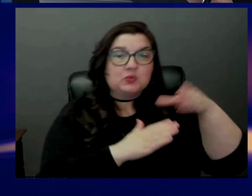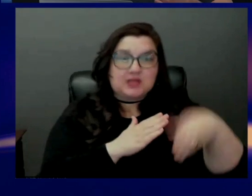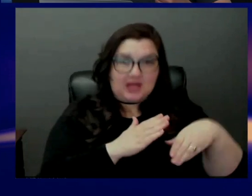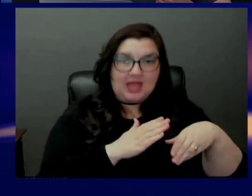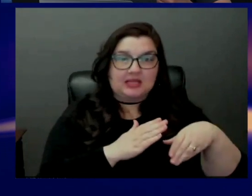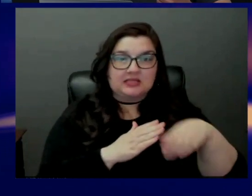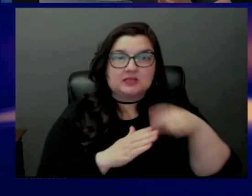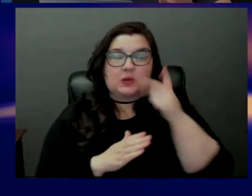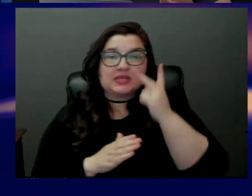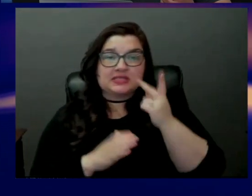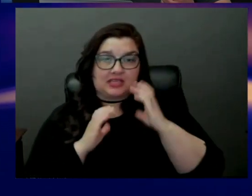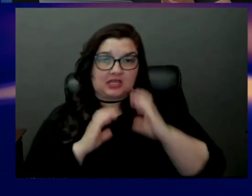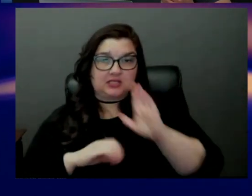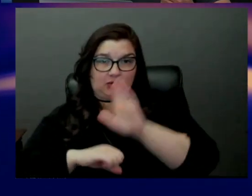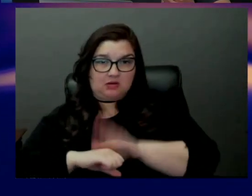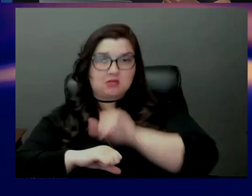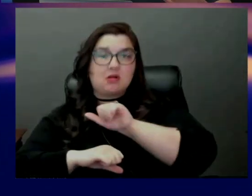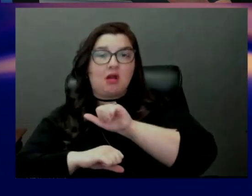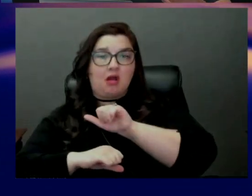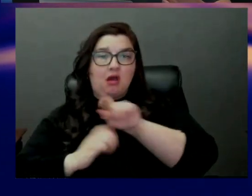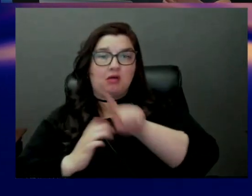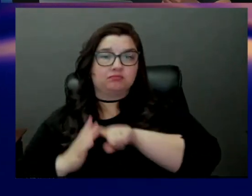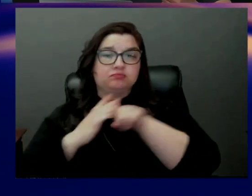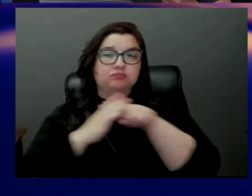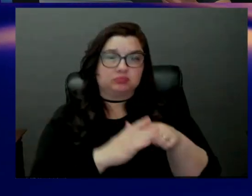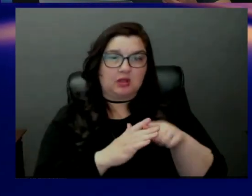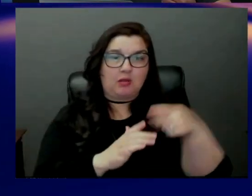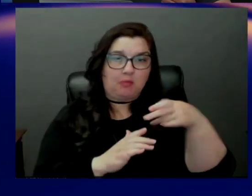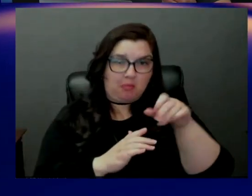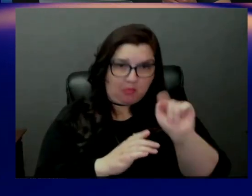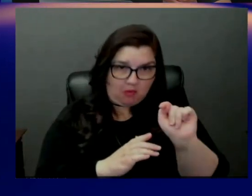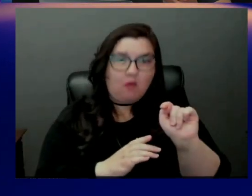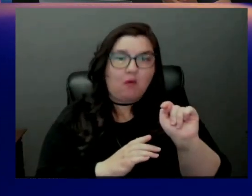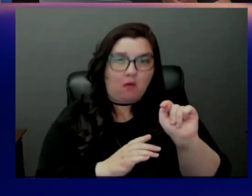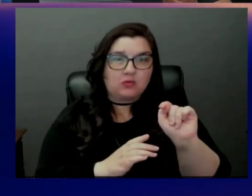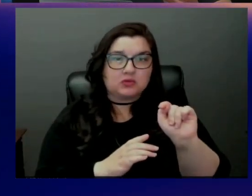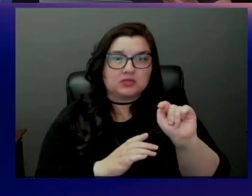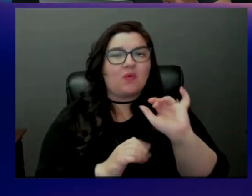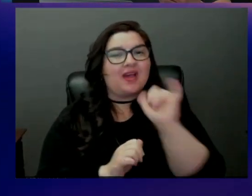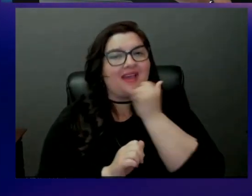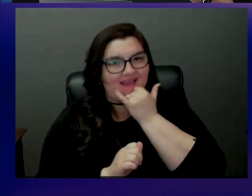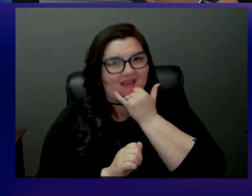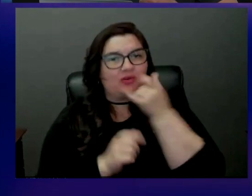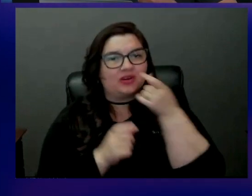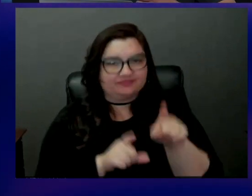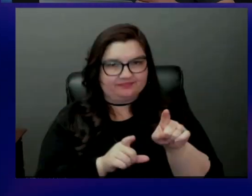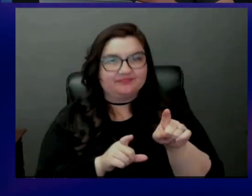That call that did an HTTP post. Which was also erroring out. All of these errors were actually really triggered